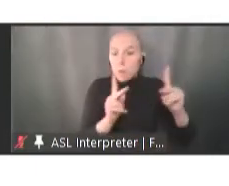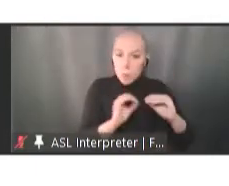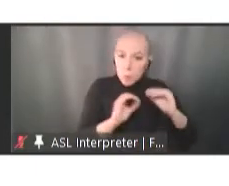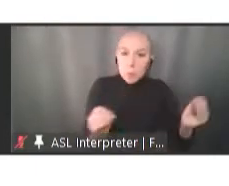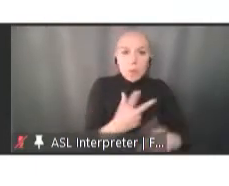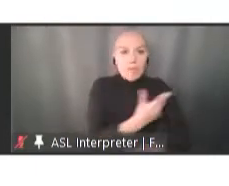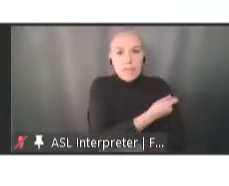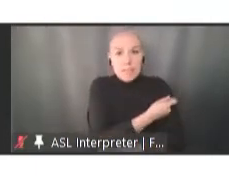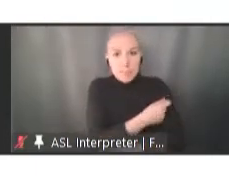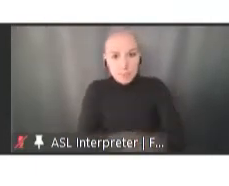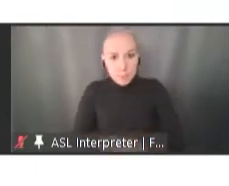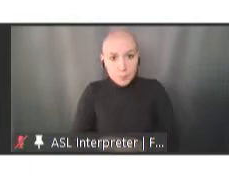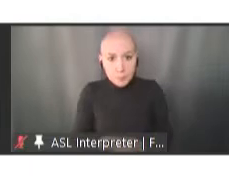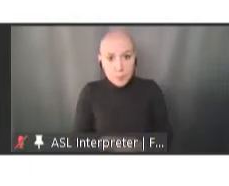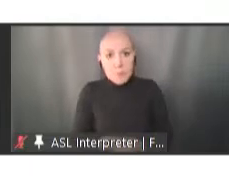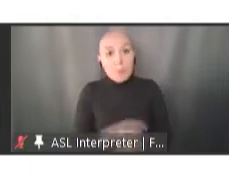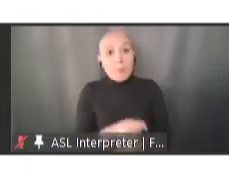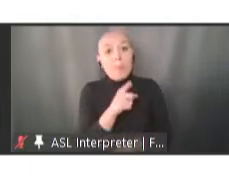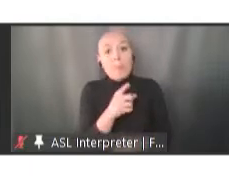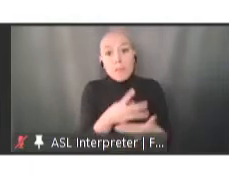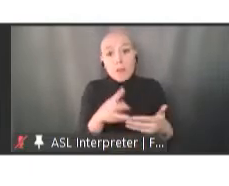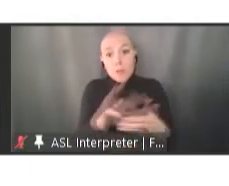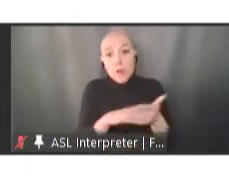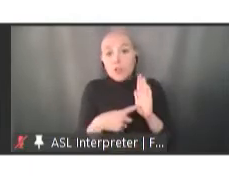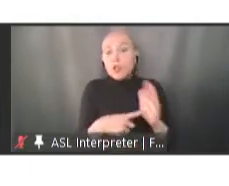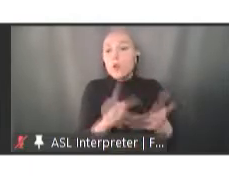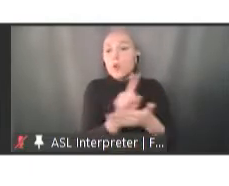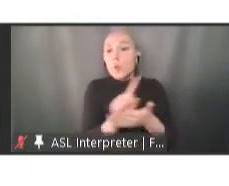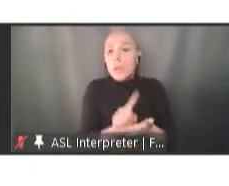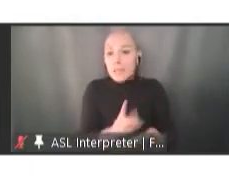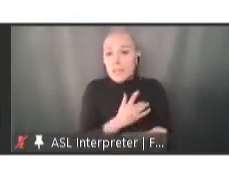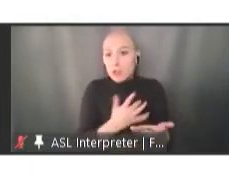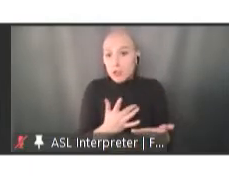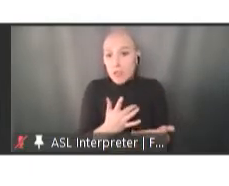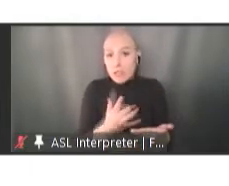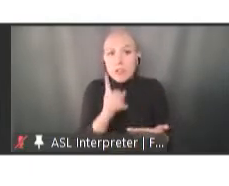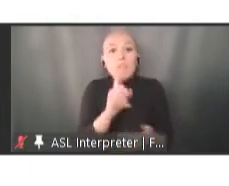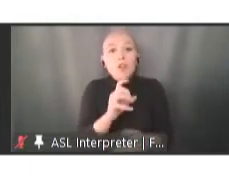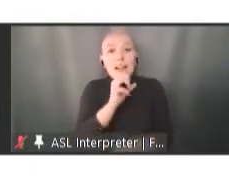These graphs show the weekly trends and age-standardized incident rate ratios